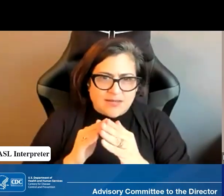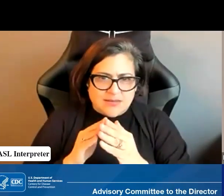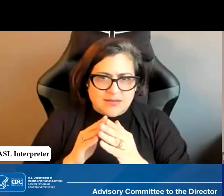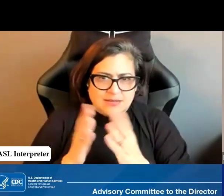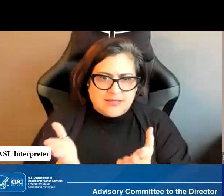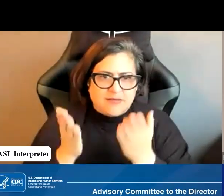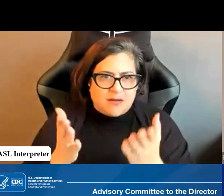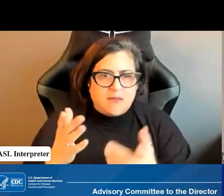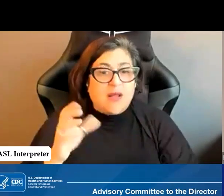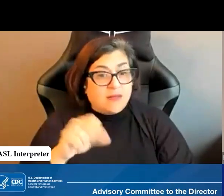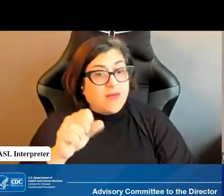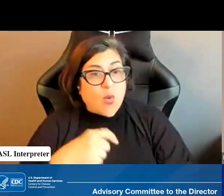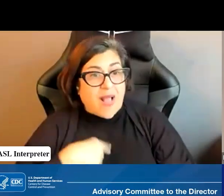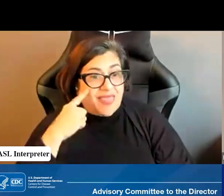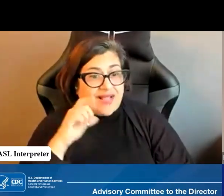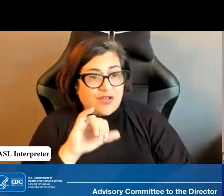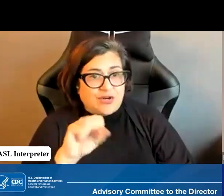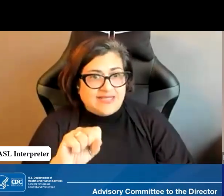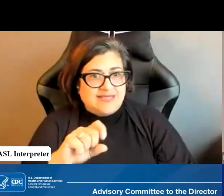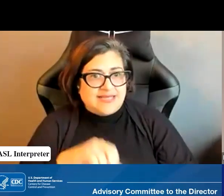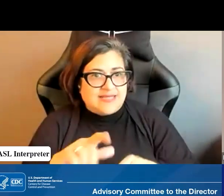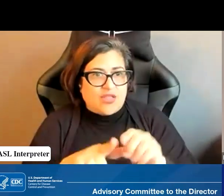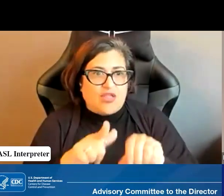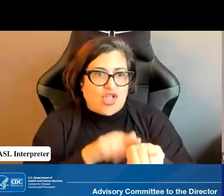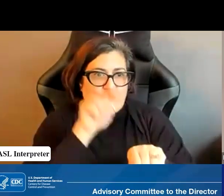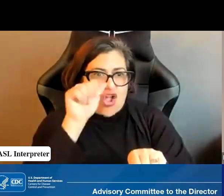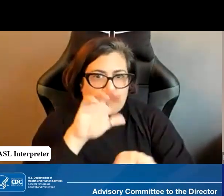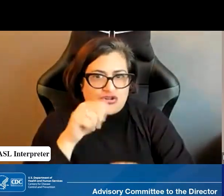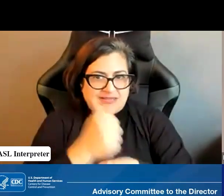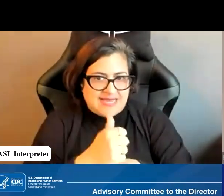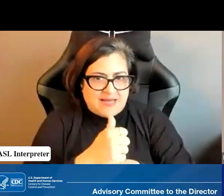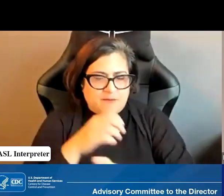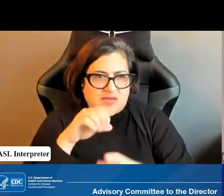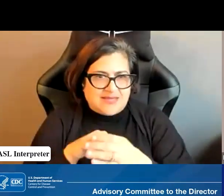I think there is, it's in the longer set of, it's tucked into a couple of the questions,